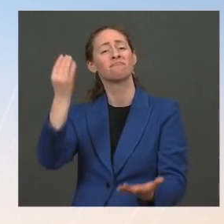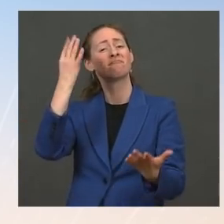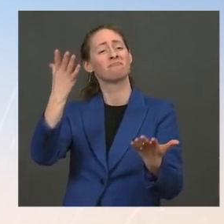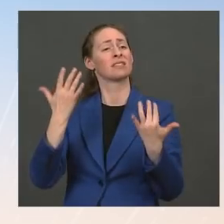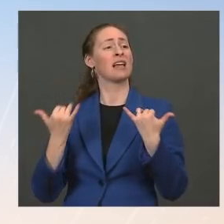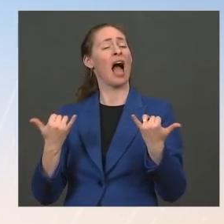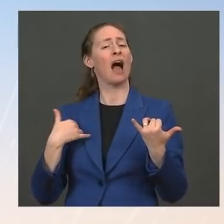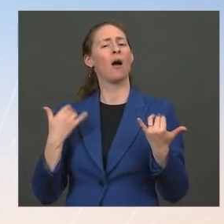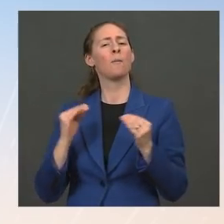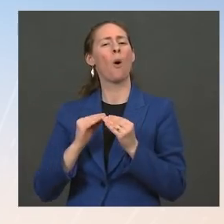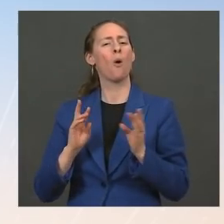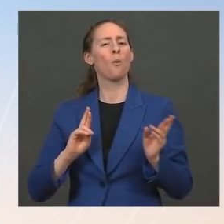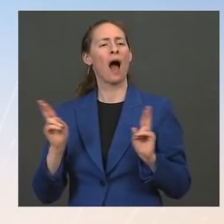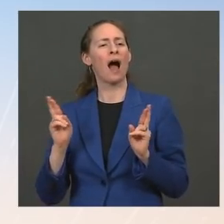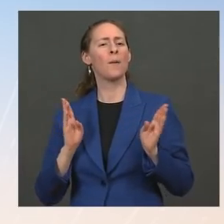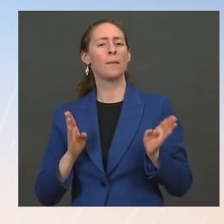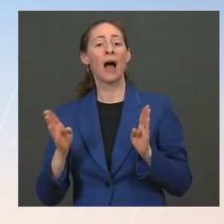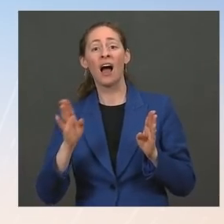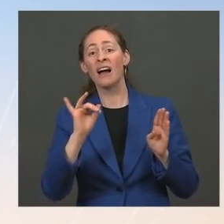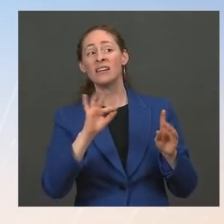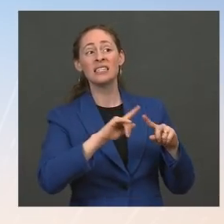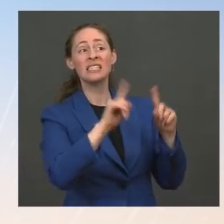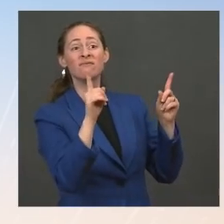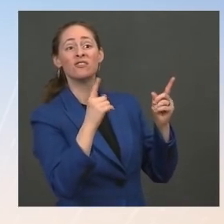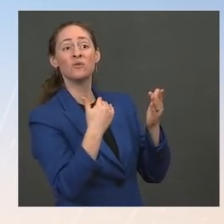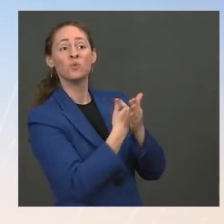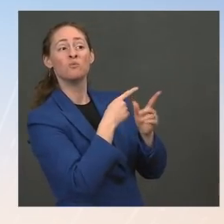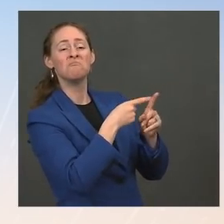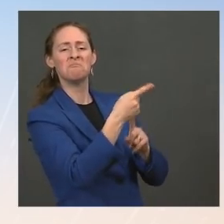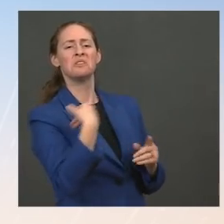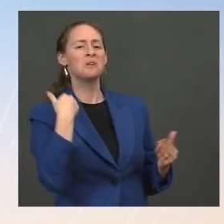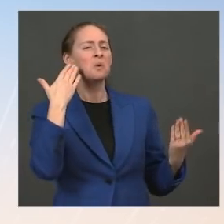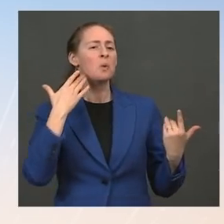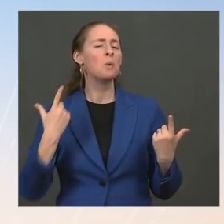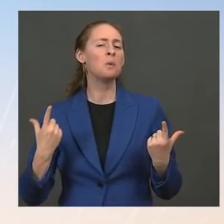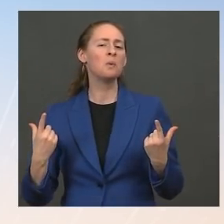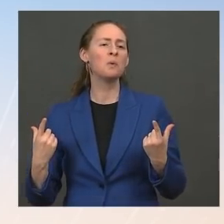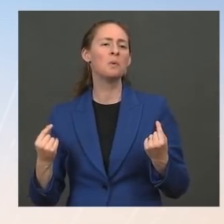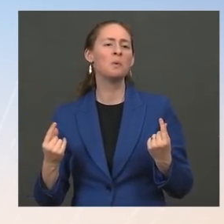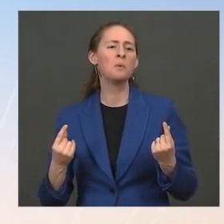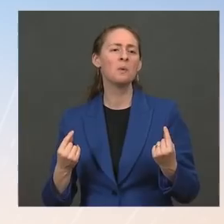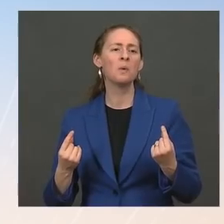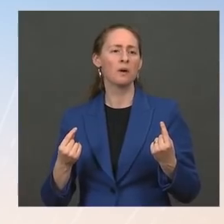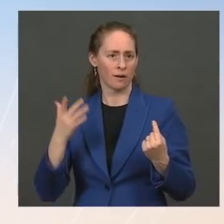knowledge that has been built upon for the President, but also our medical team. And we're using that to apply that as we communicate